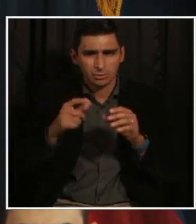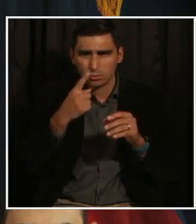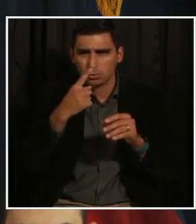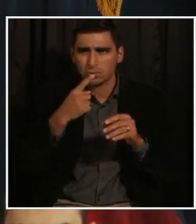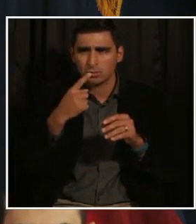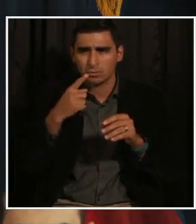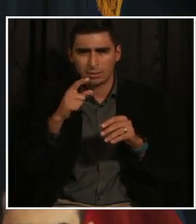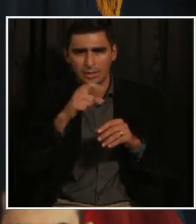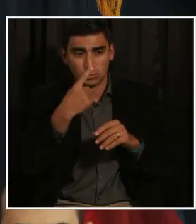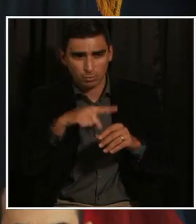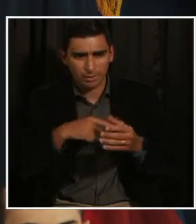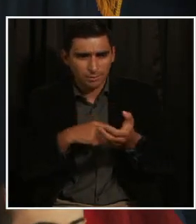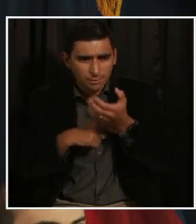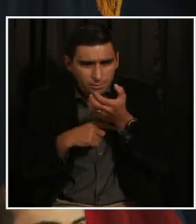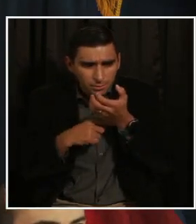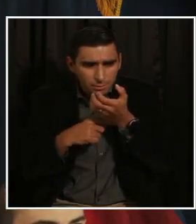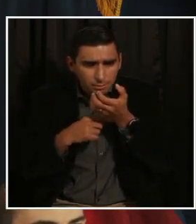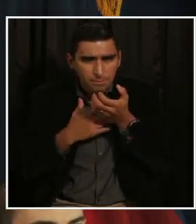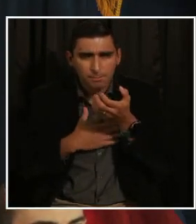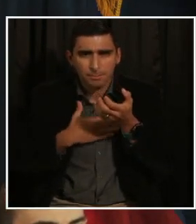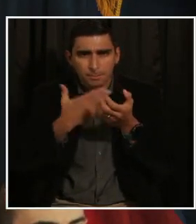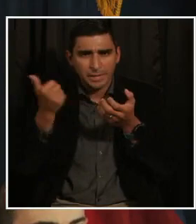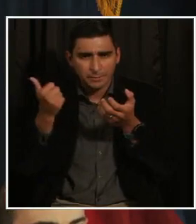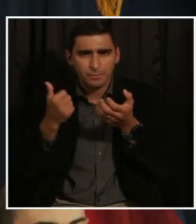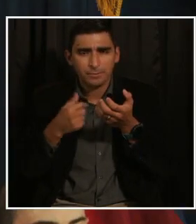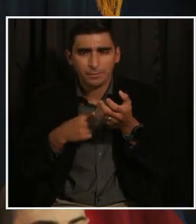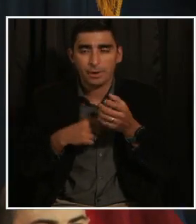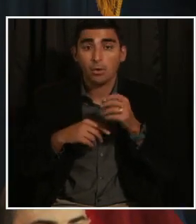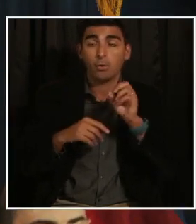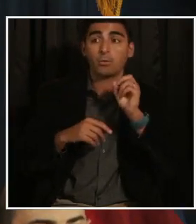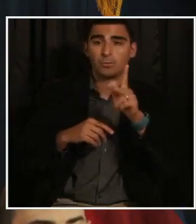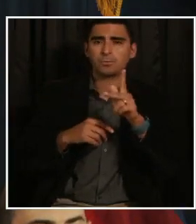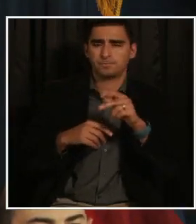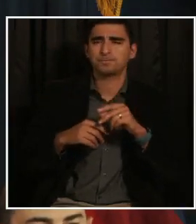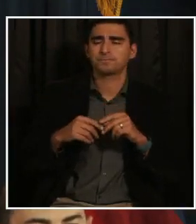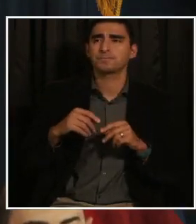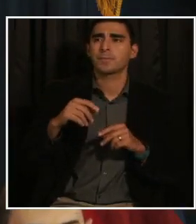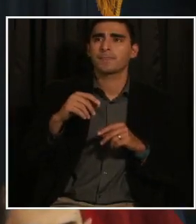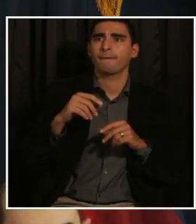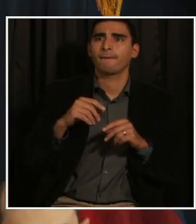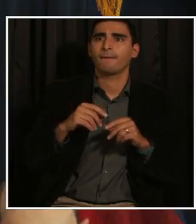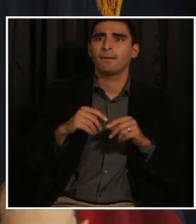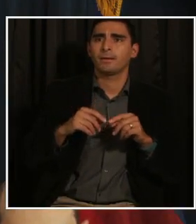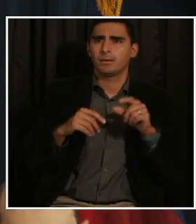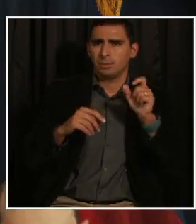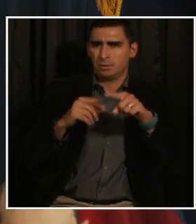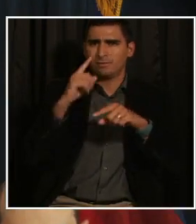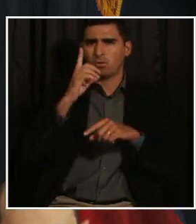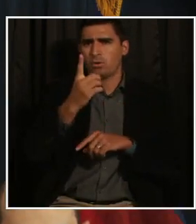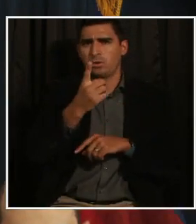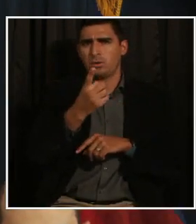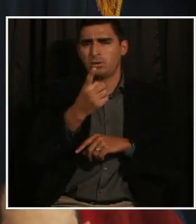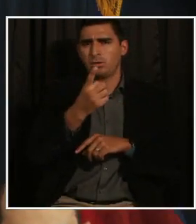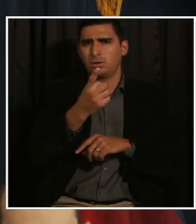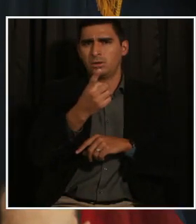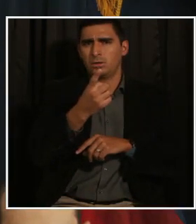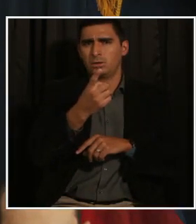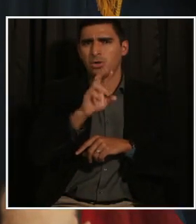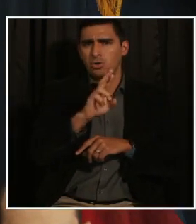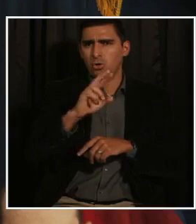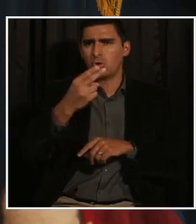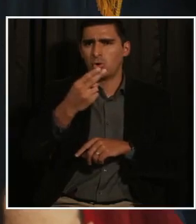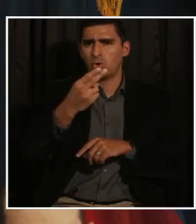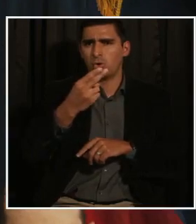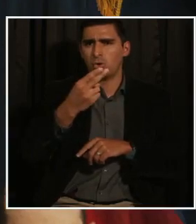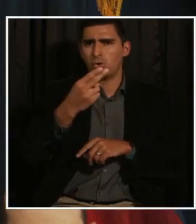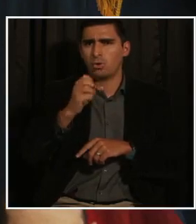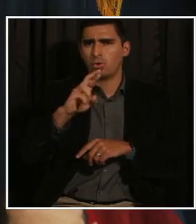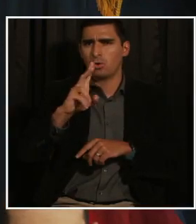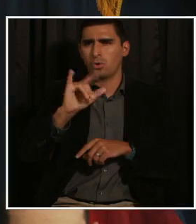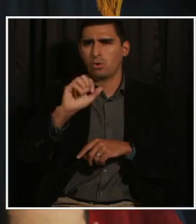okay thank you okay um this question might be more for dr hurley um obviously there's a